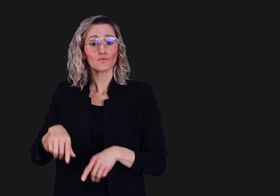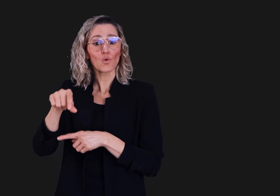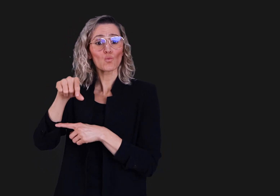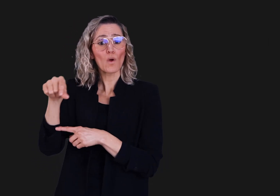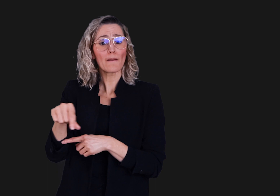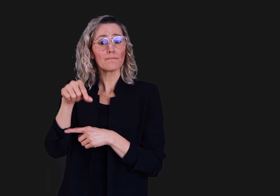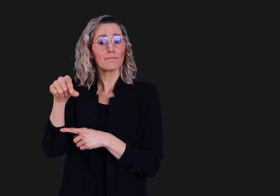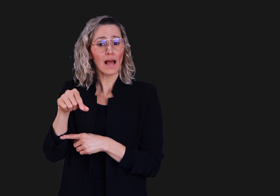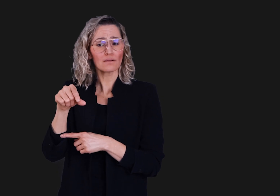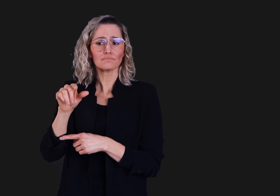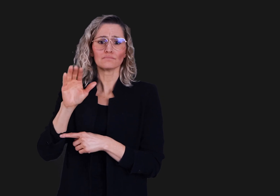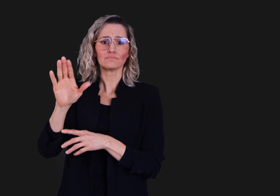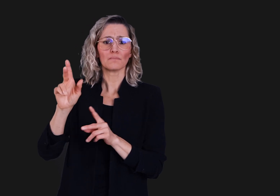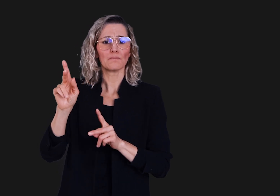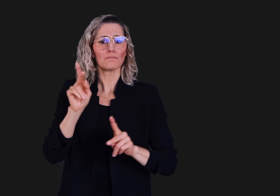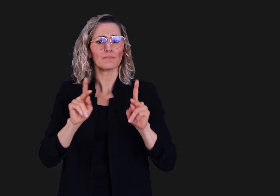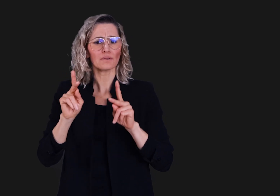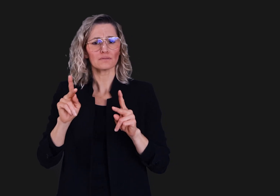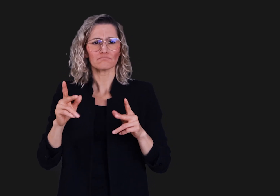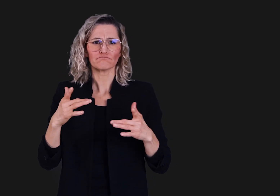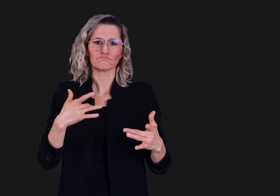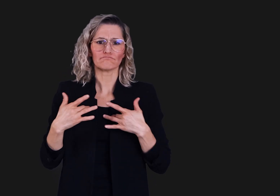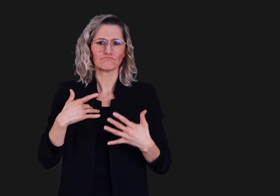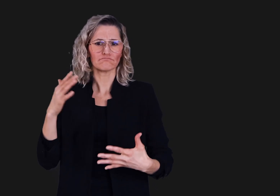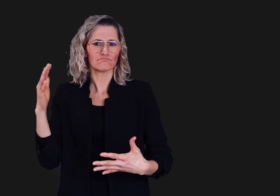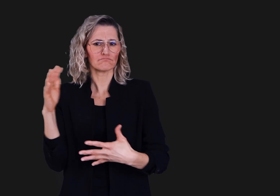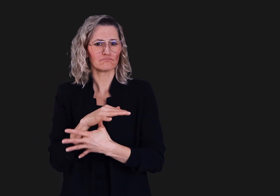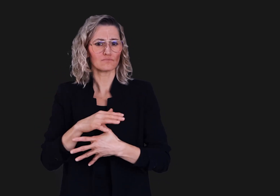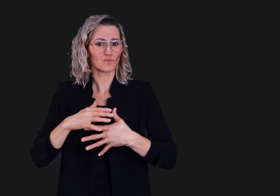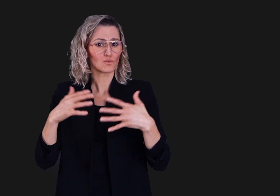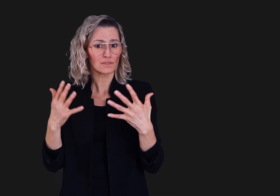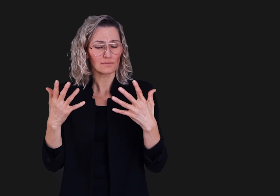These are the main concerns of people in Quebec.